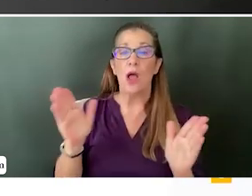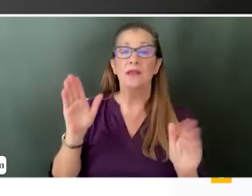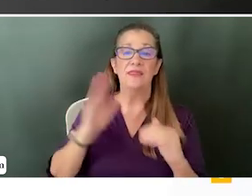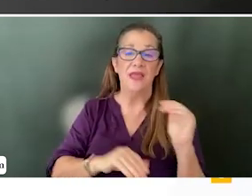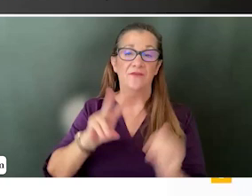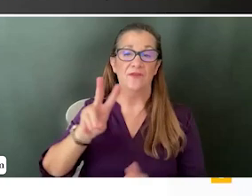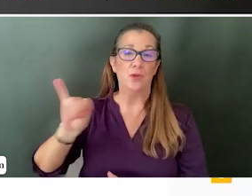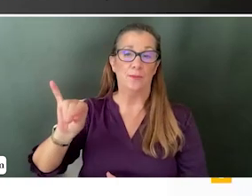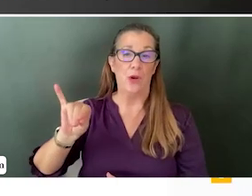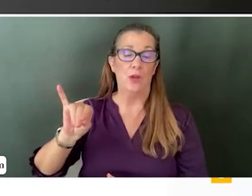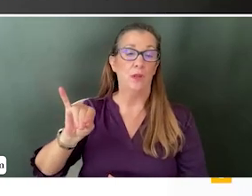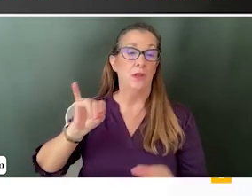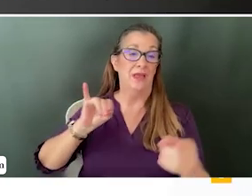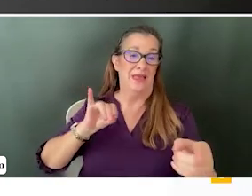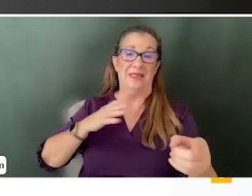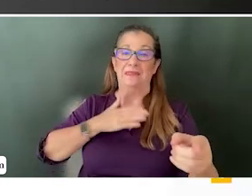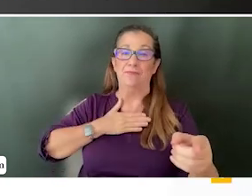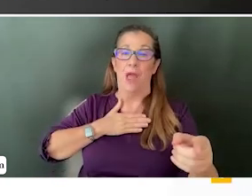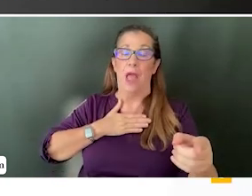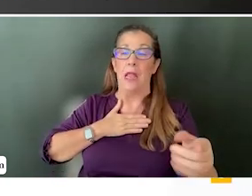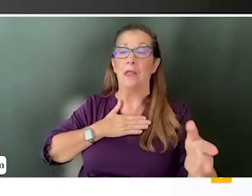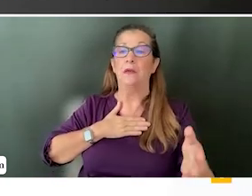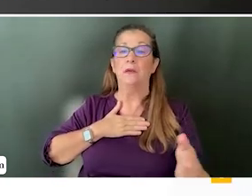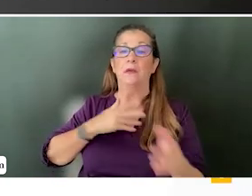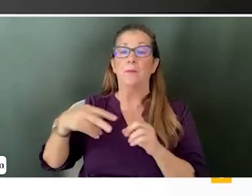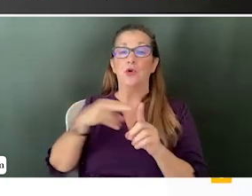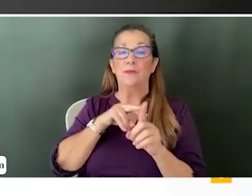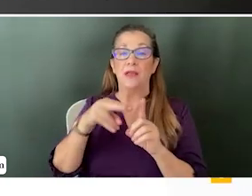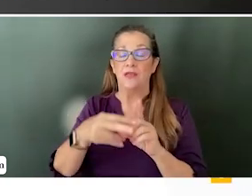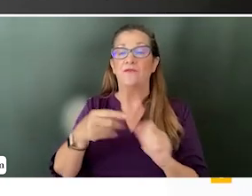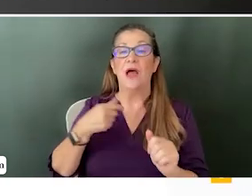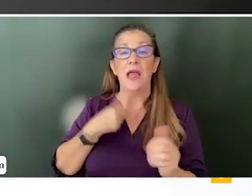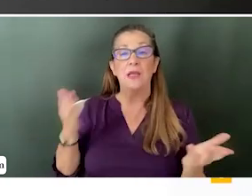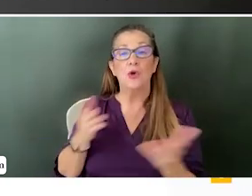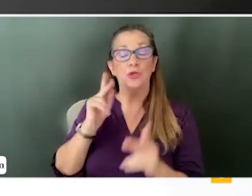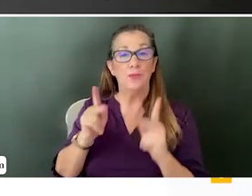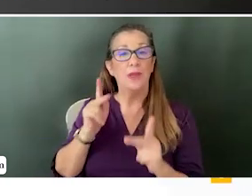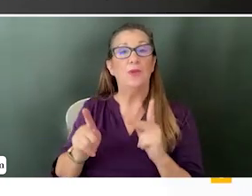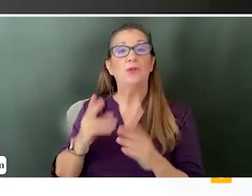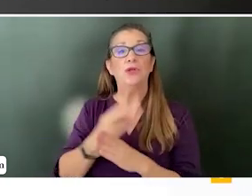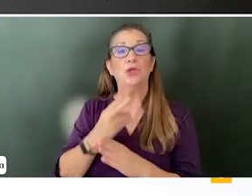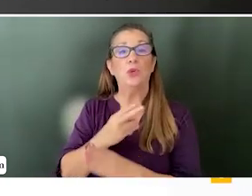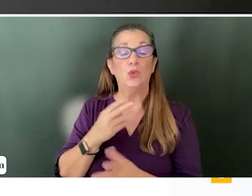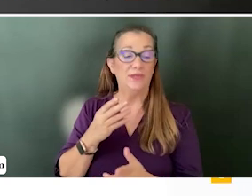Obviously, this is my my, um, perspective. I encourage people to use the, uh, reference,